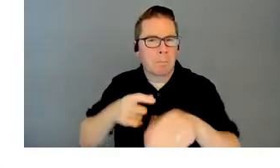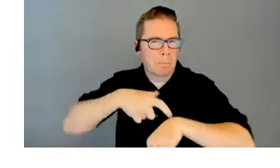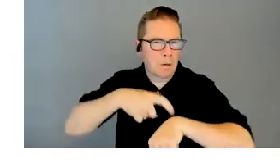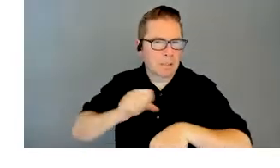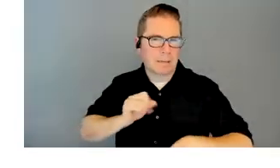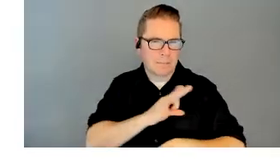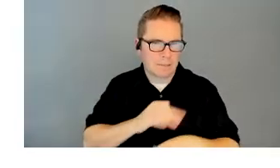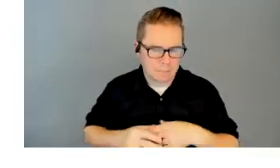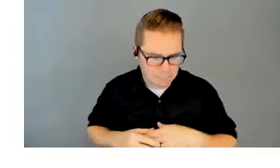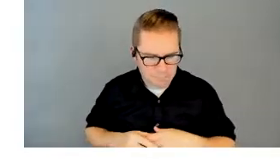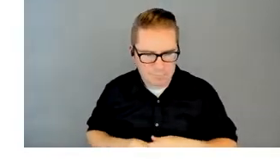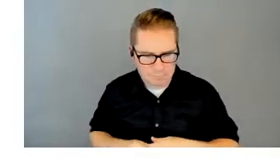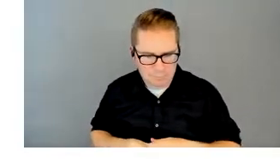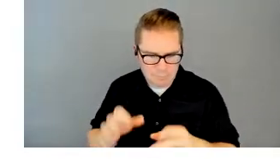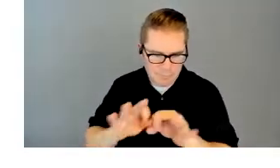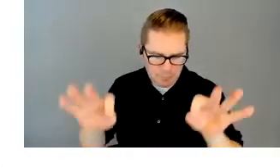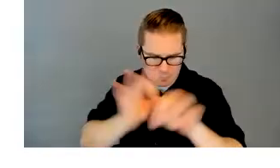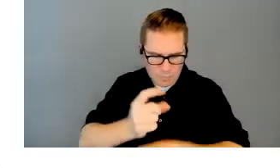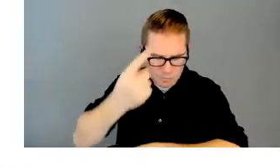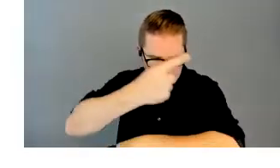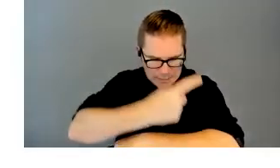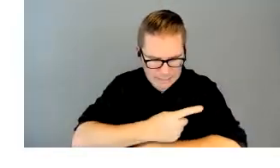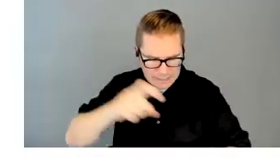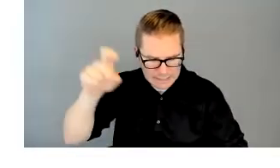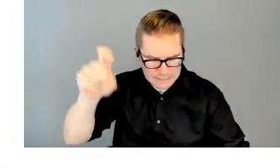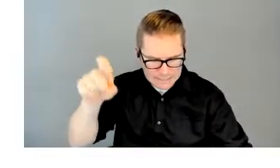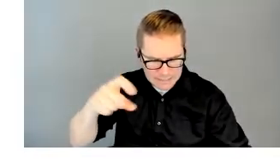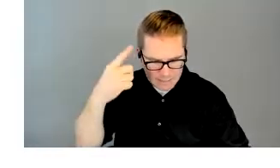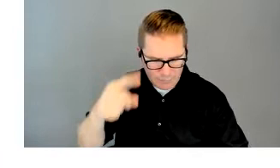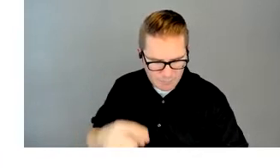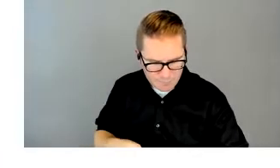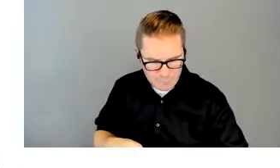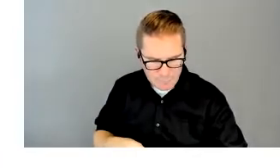the important dates need to be included or drop deadlines and the final exam and time